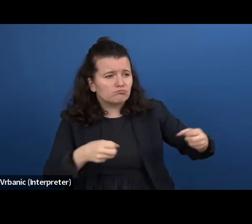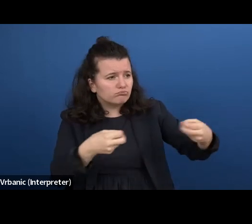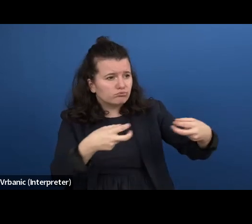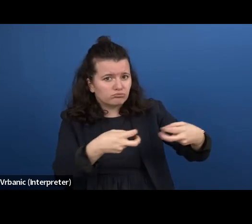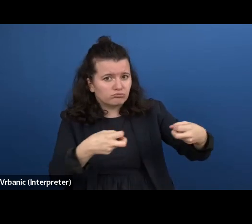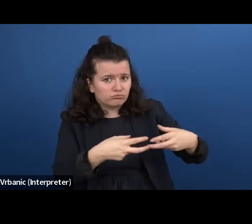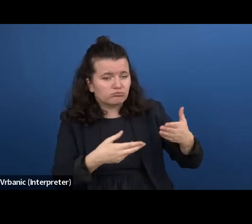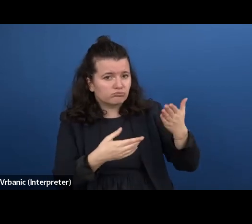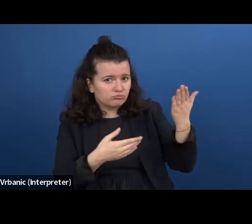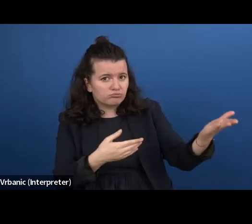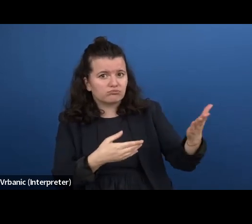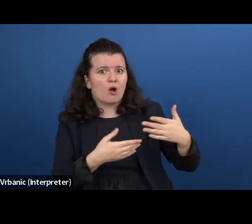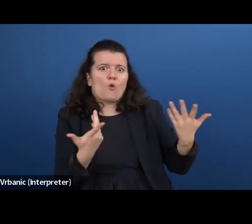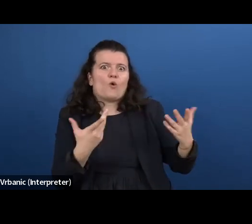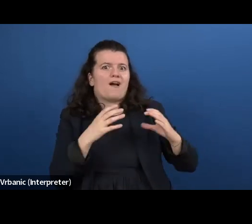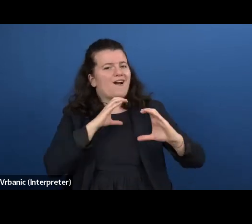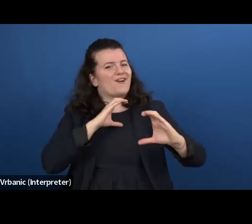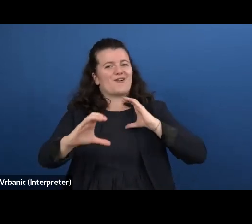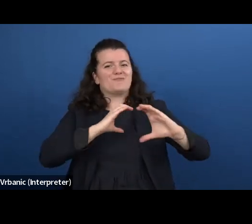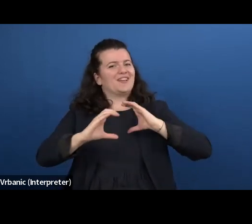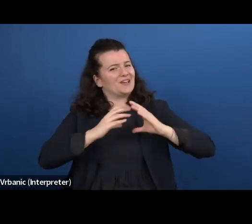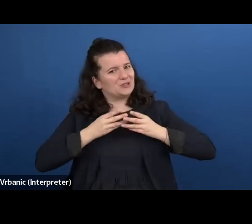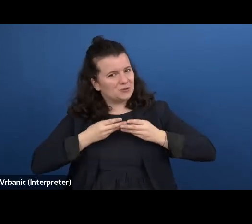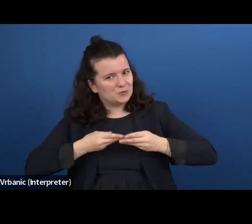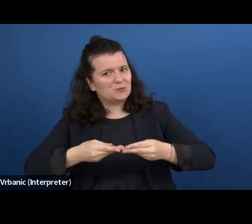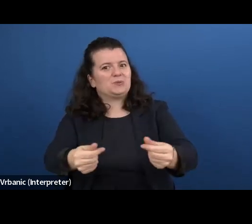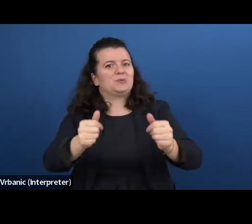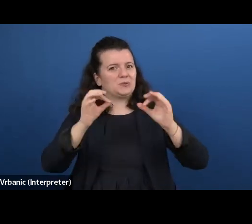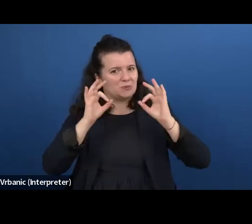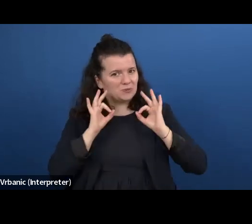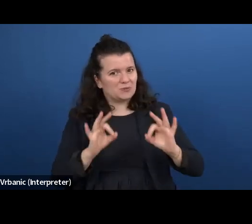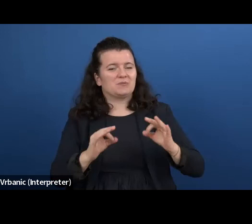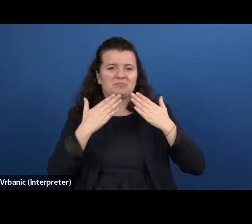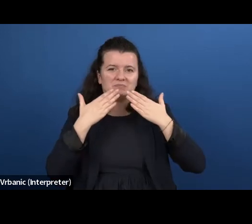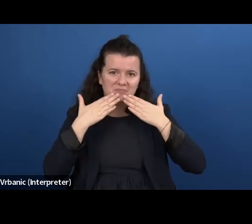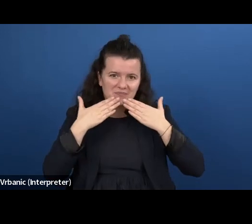and everyone who has followed us, we are grateful for your time,